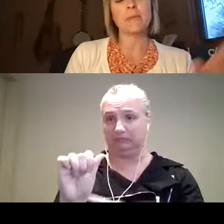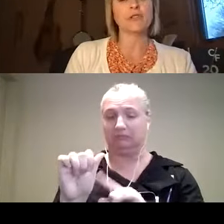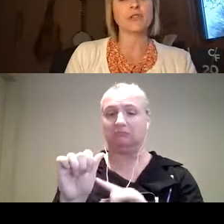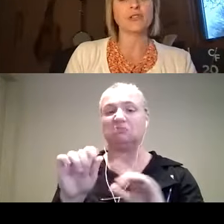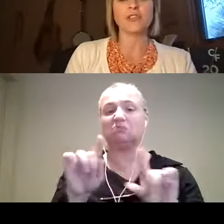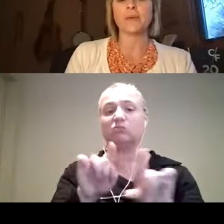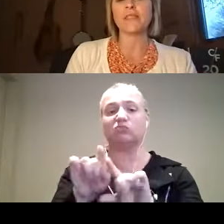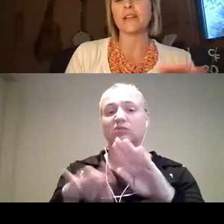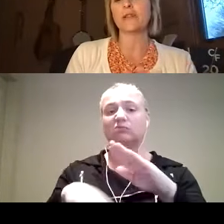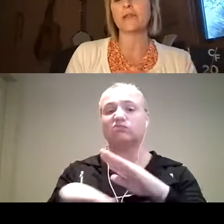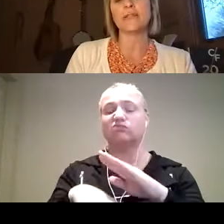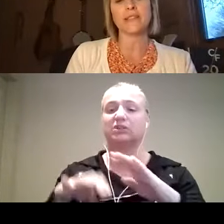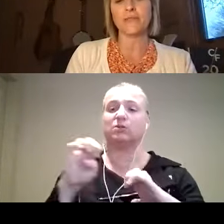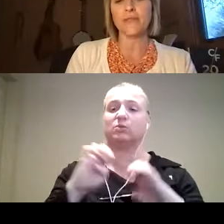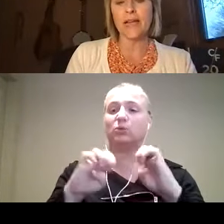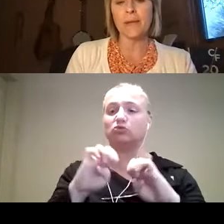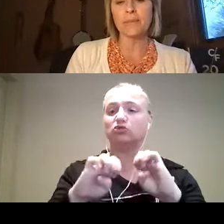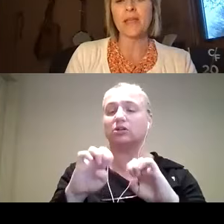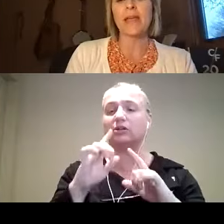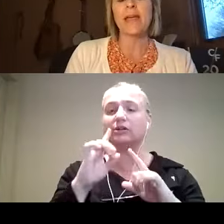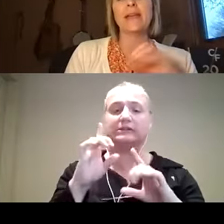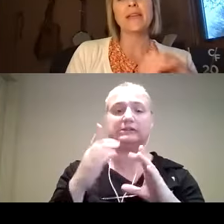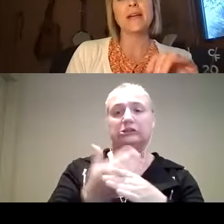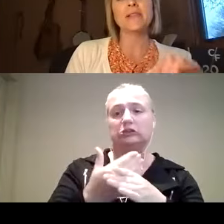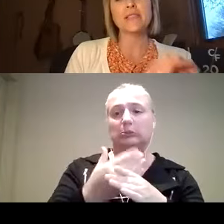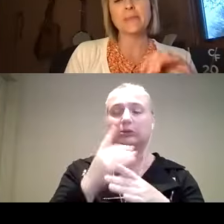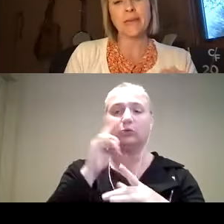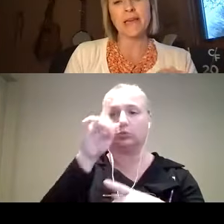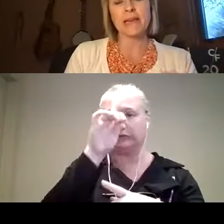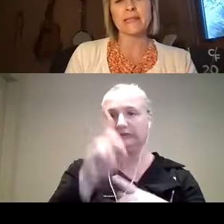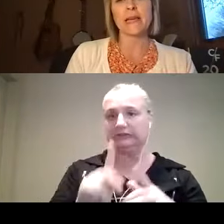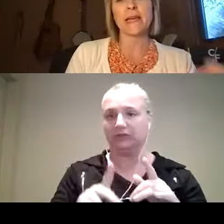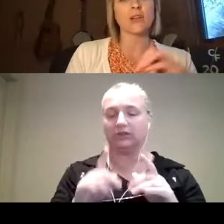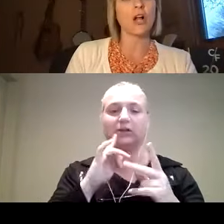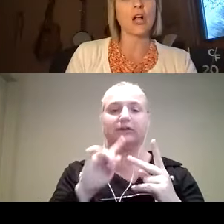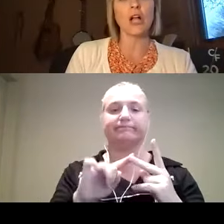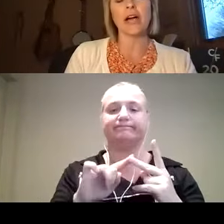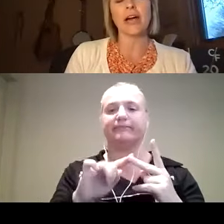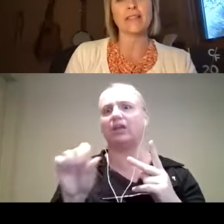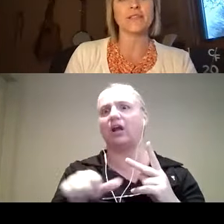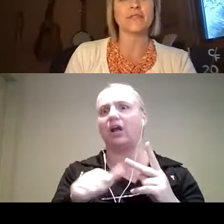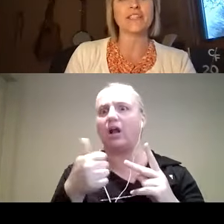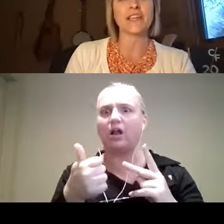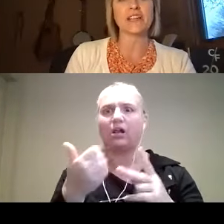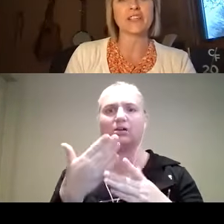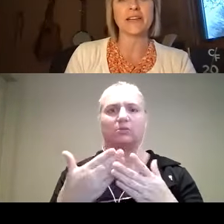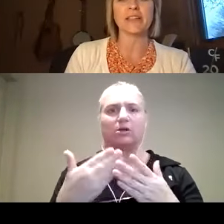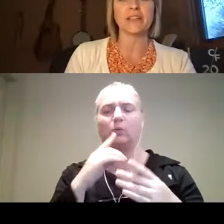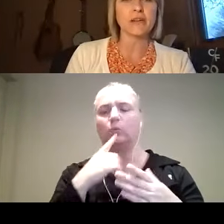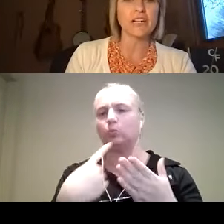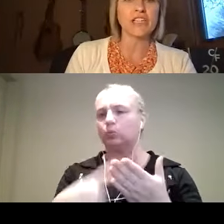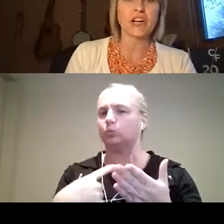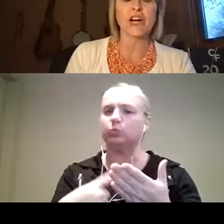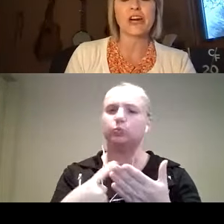emotional disturbance includes schizophrenia. And then there's this piece that gets all kinds of discussion in the literature